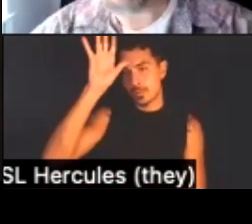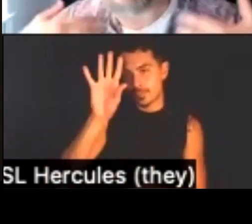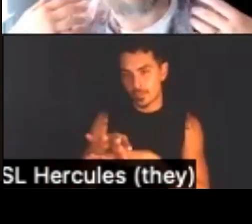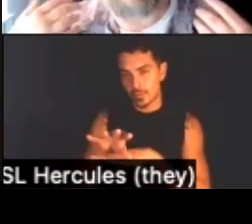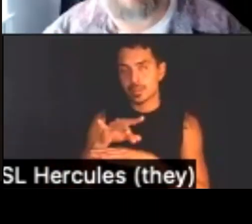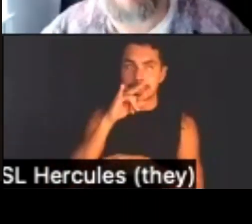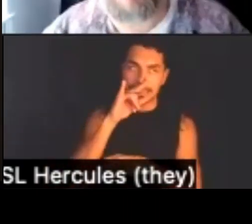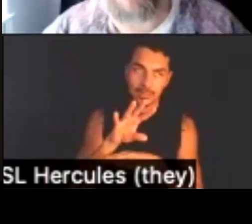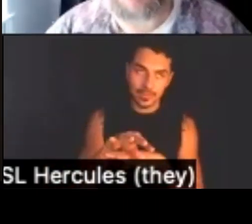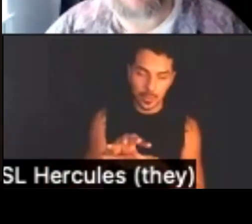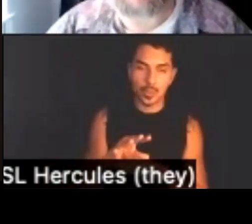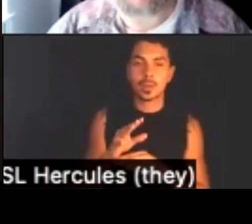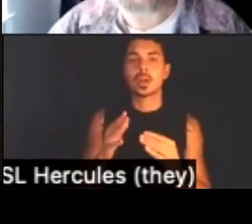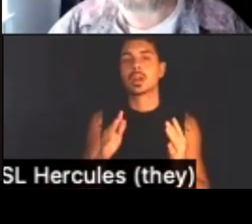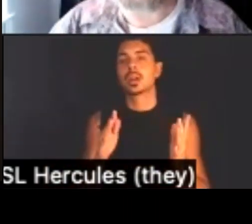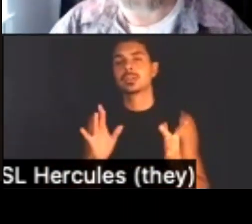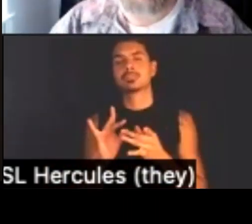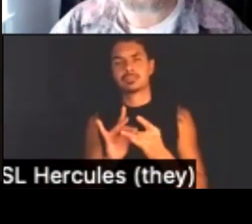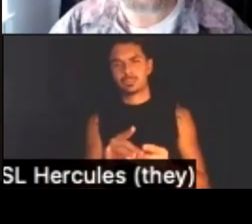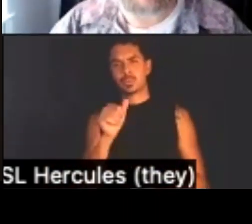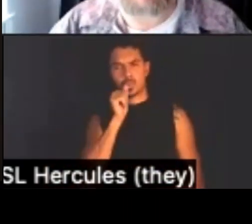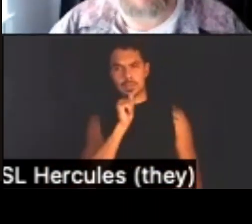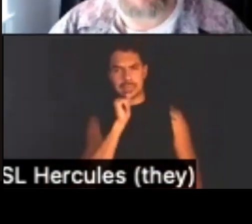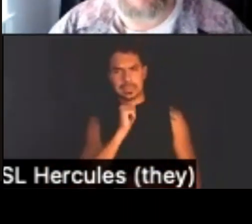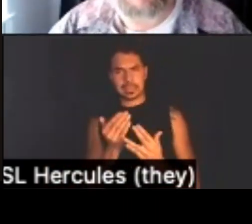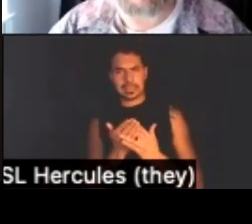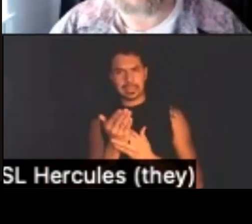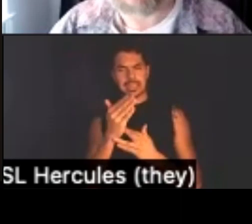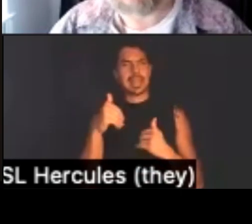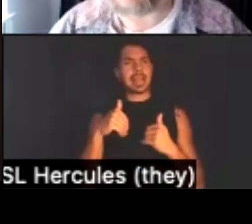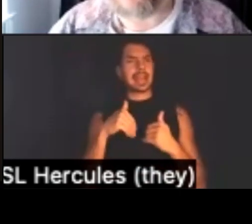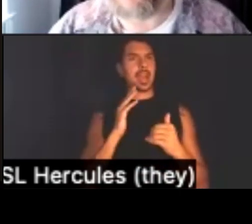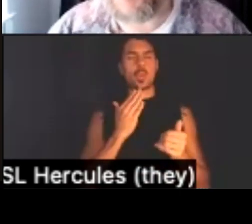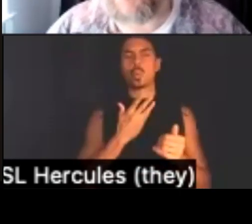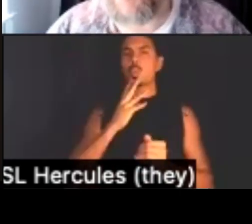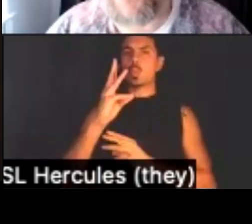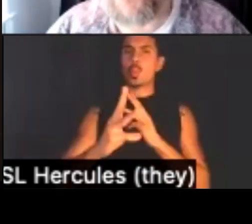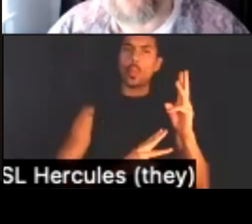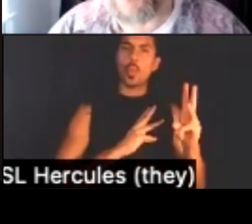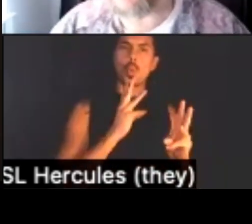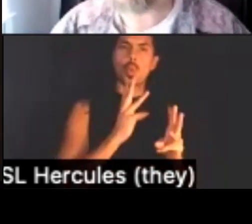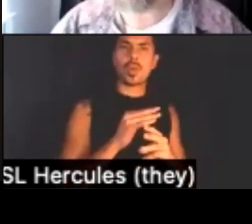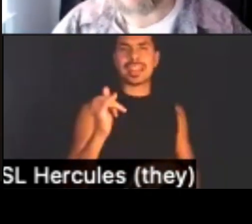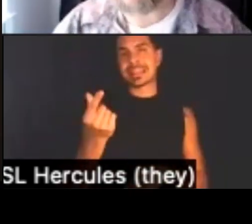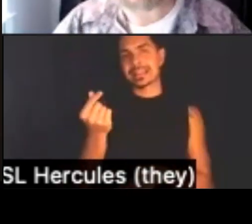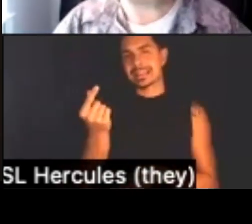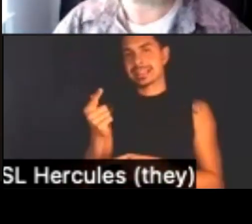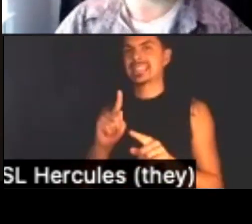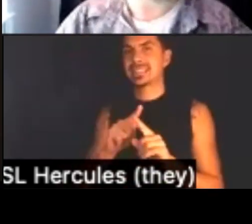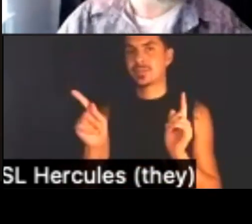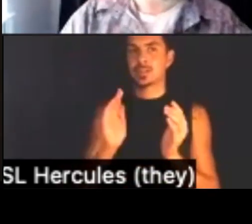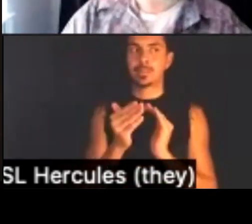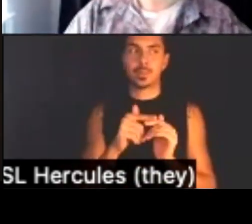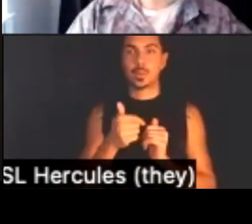And again, all about resilience and what has happened in our world that's a little bit different than it was 10 years ago, for example.